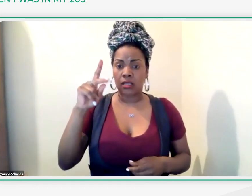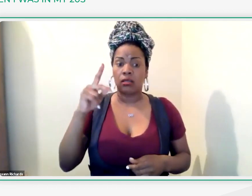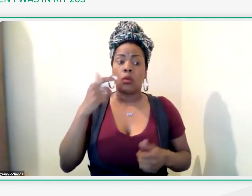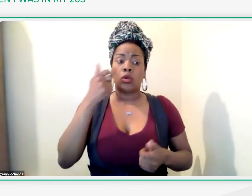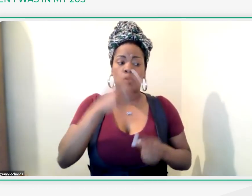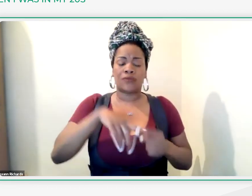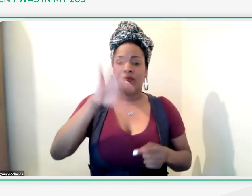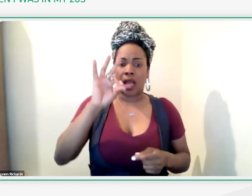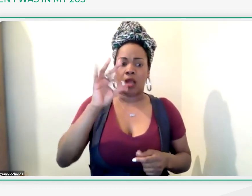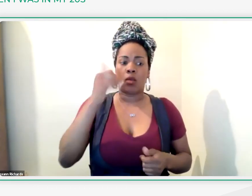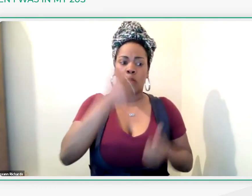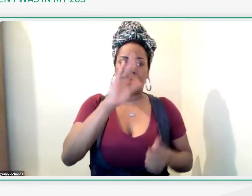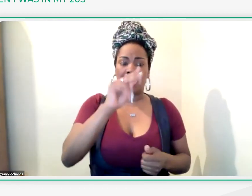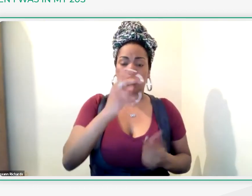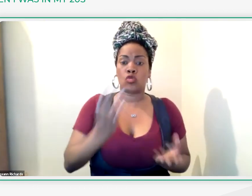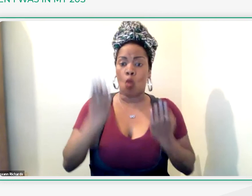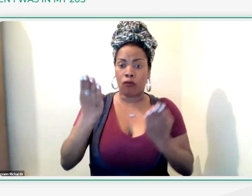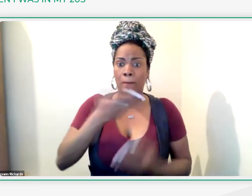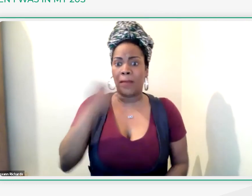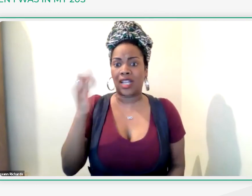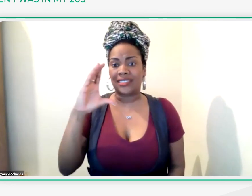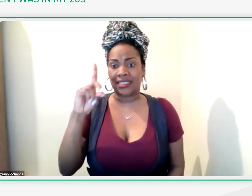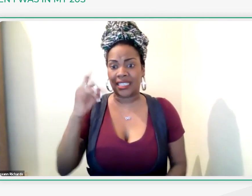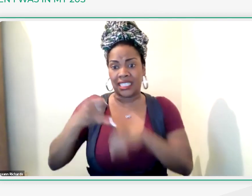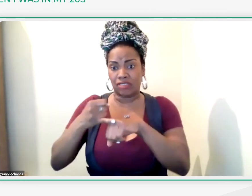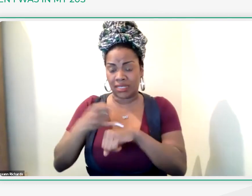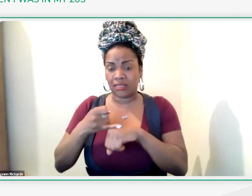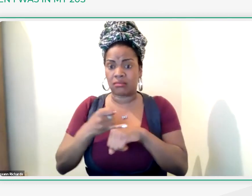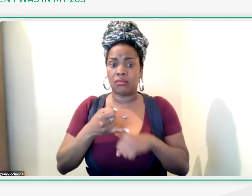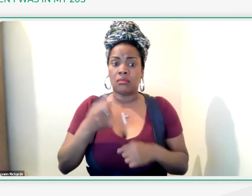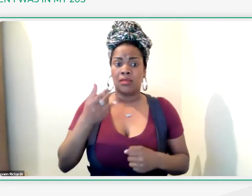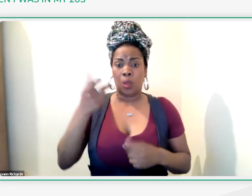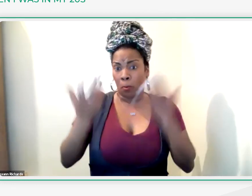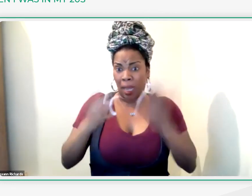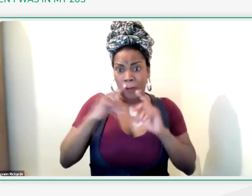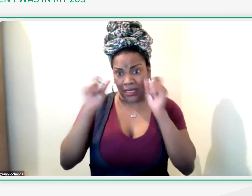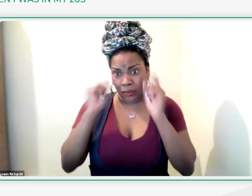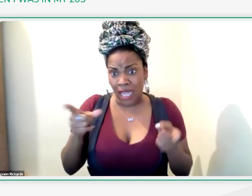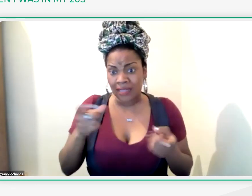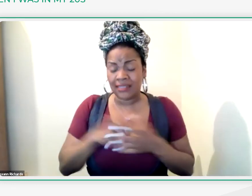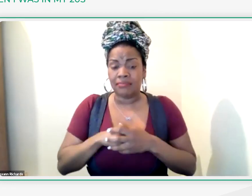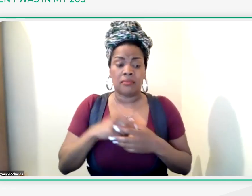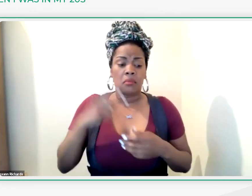You have to kind of shop around with your banks and find out which bank offers the best CD rates.